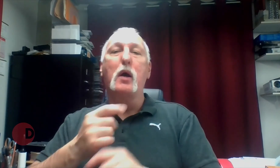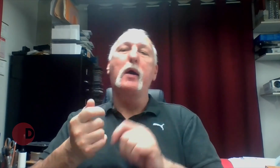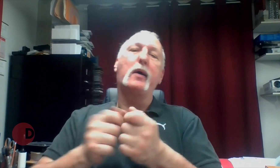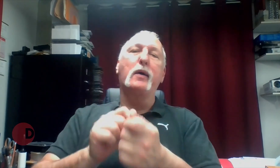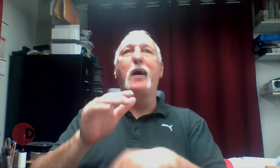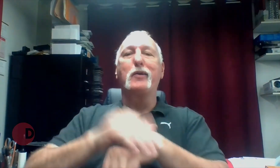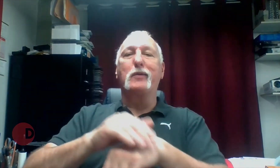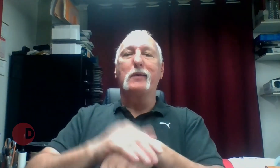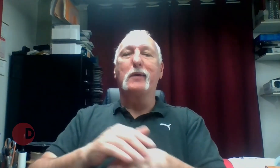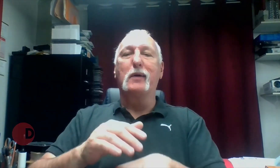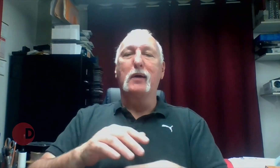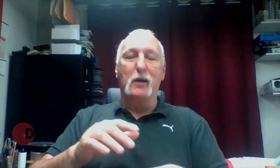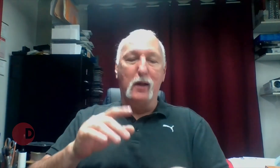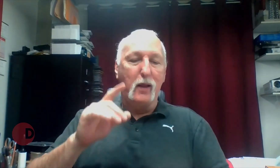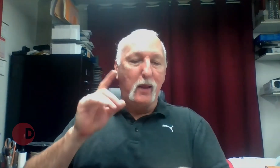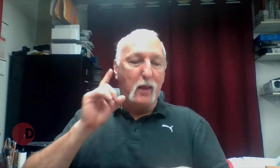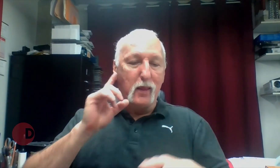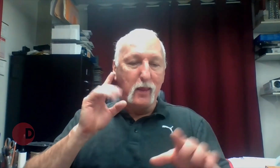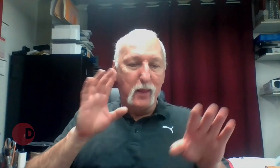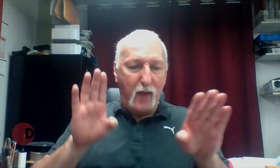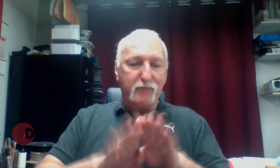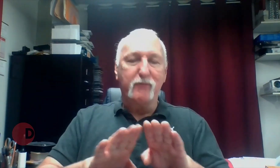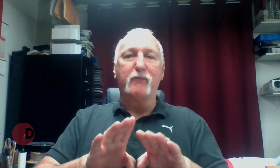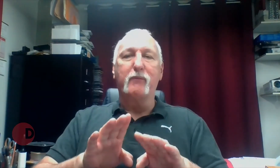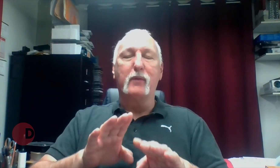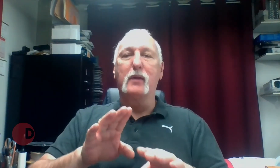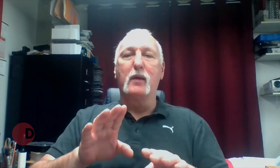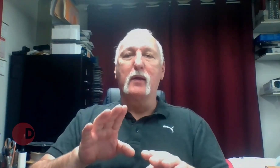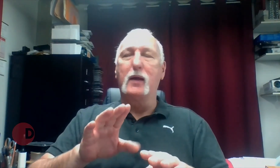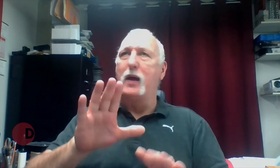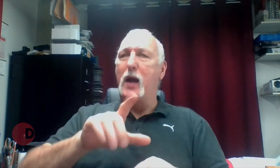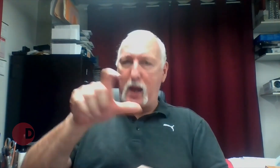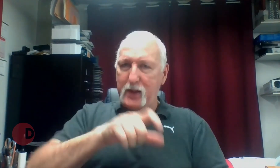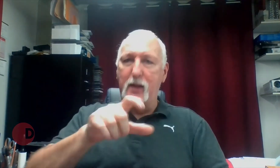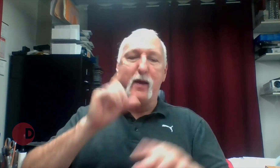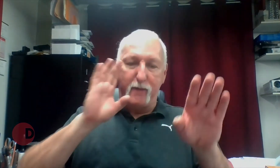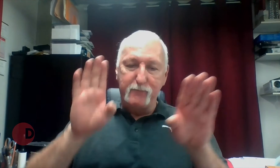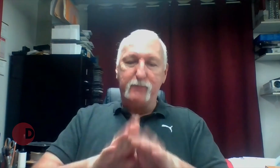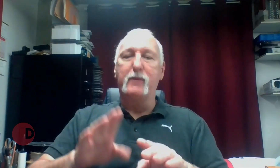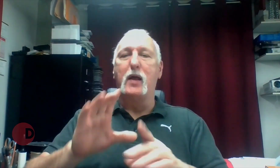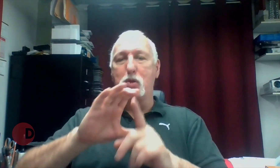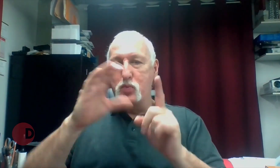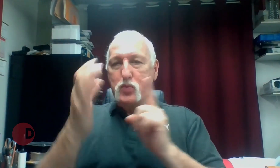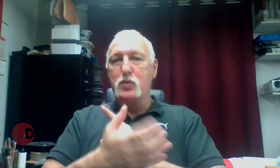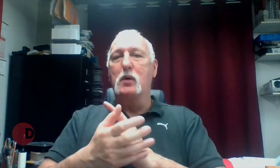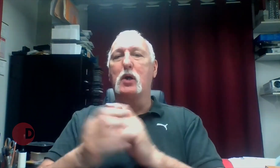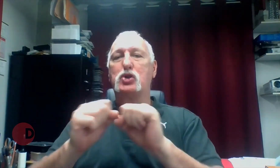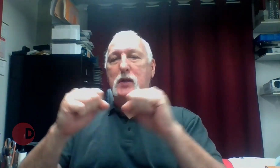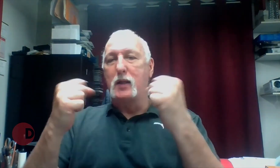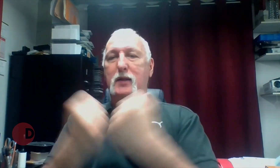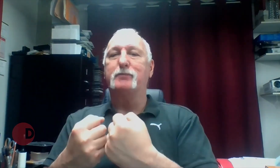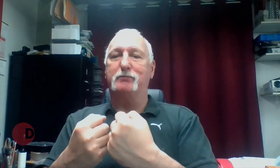including "Deaf World Day" during September every year,